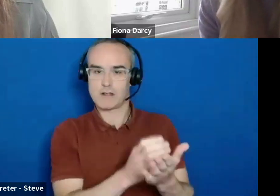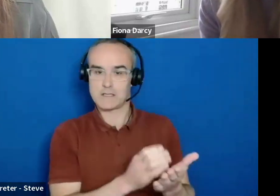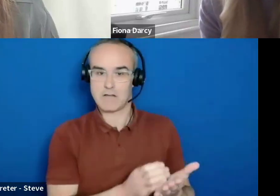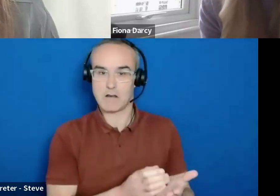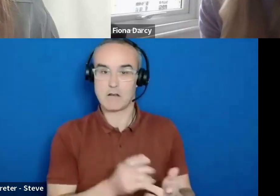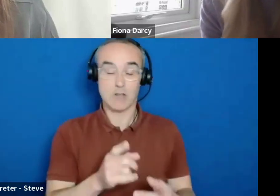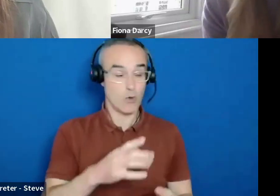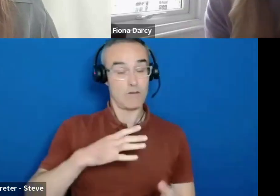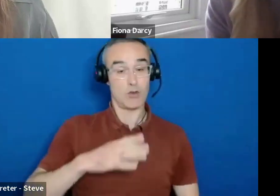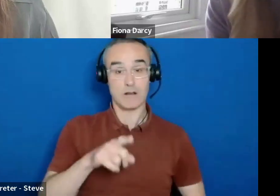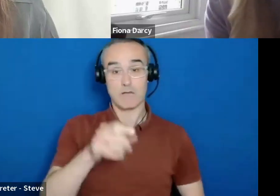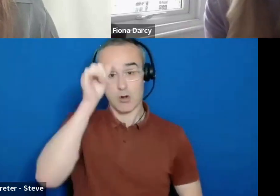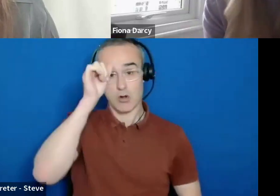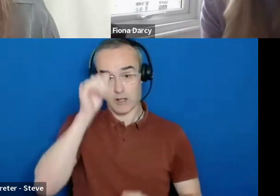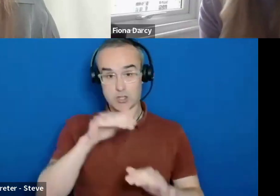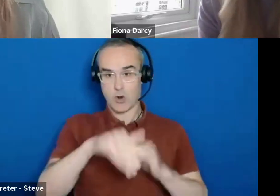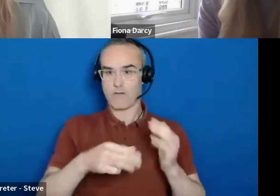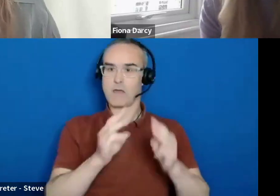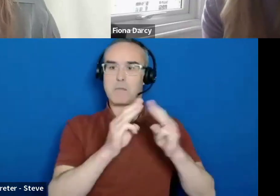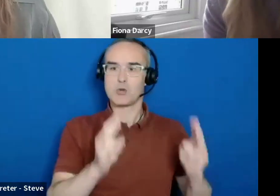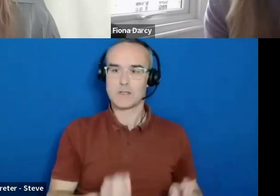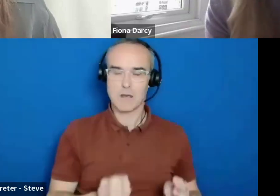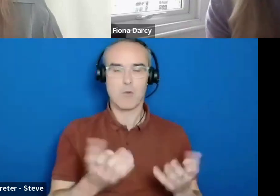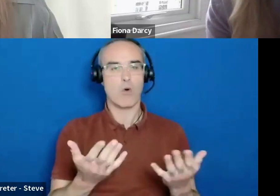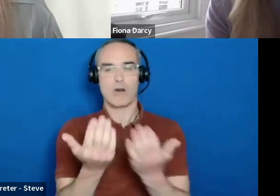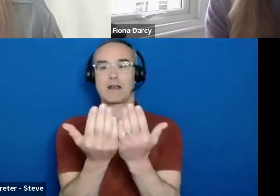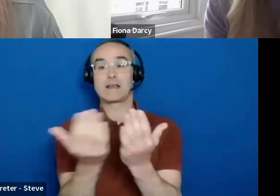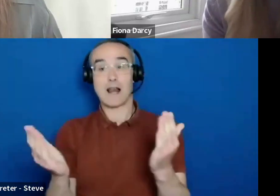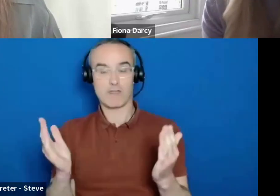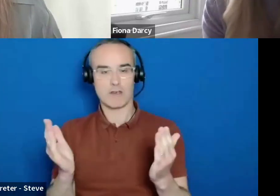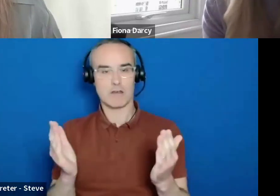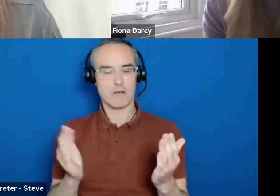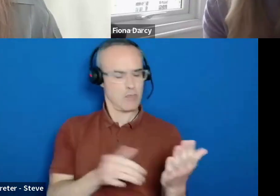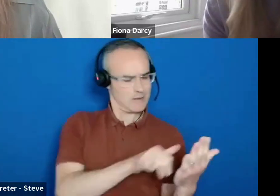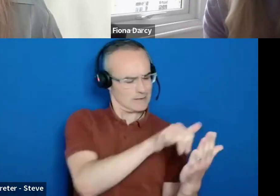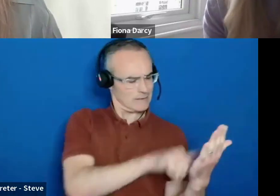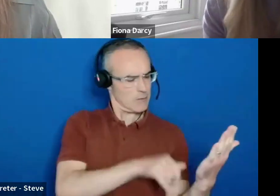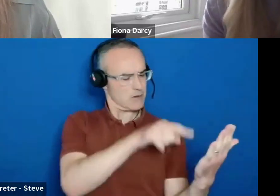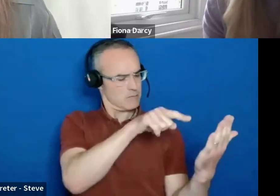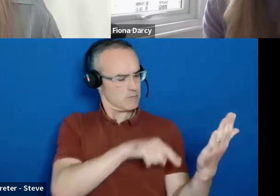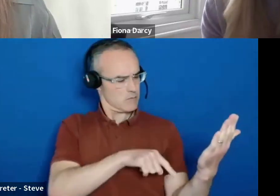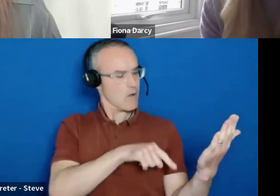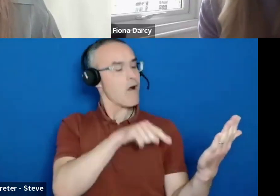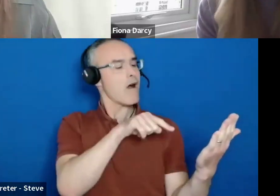about the museum or gallery, they would want in your statement somewhere for you to have explained you have a little